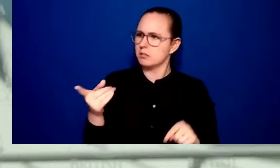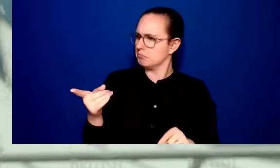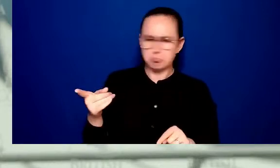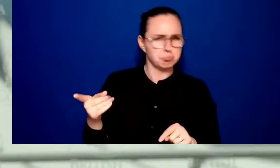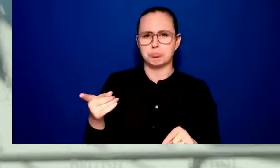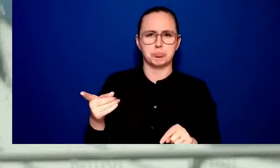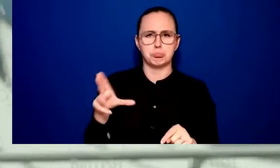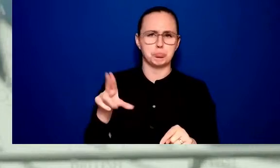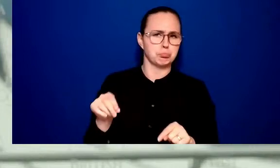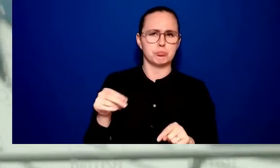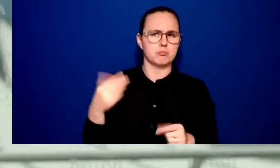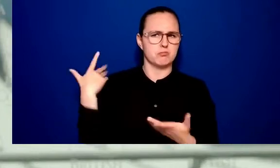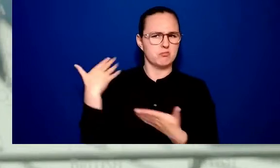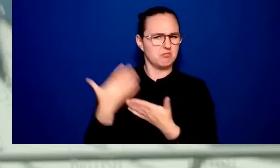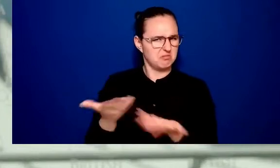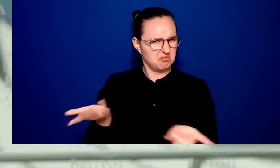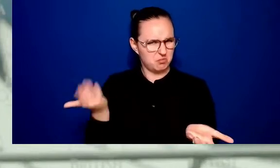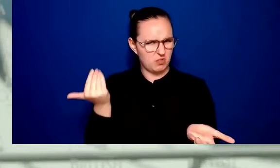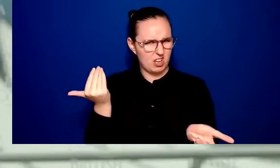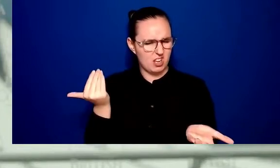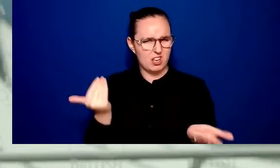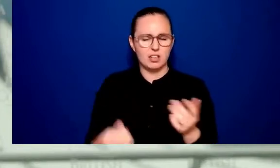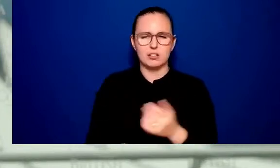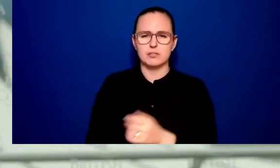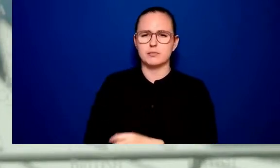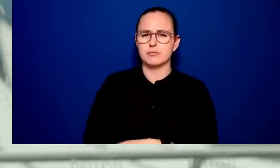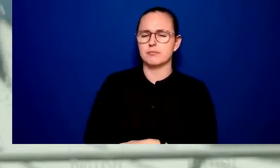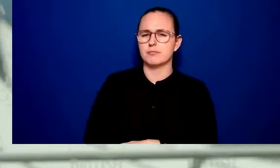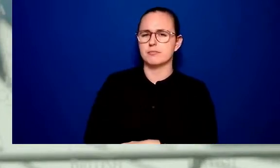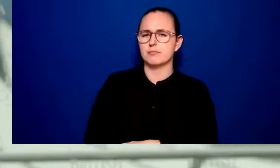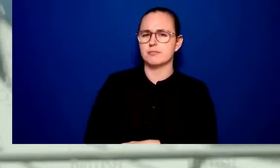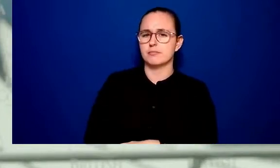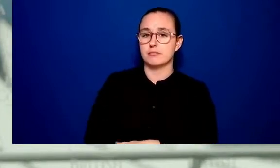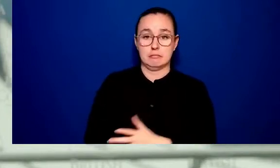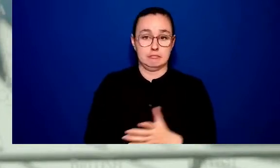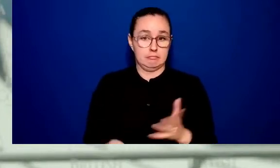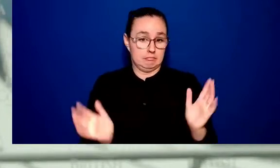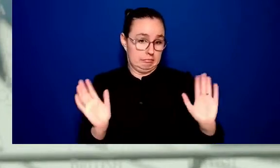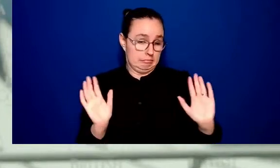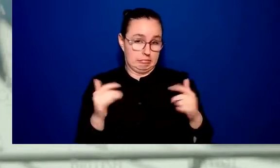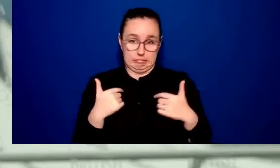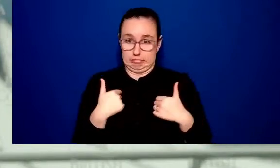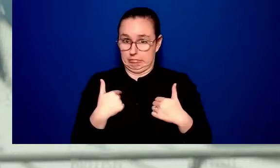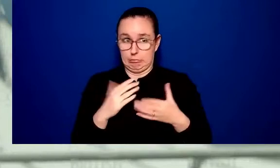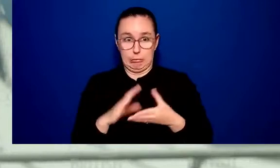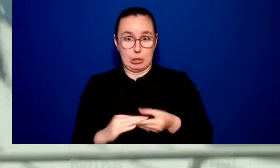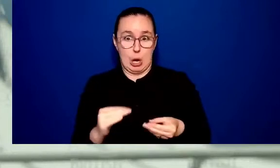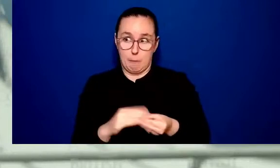the I can't really comment on how decisions are made in the U. S But there's a number of